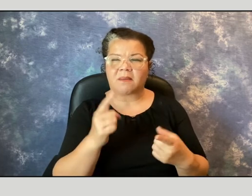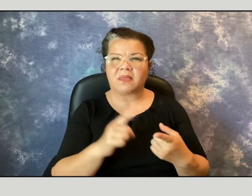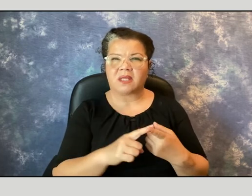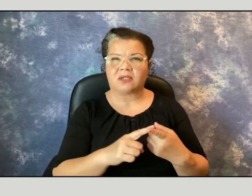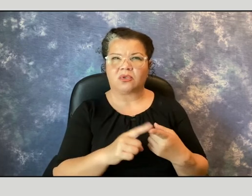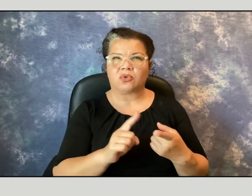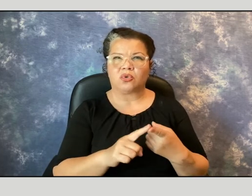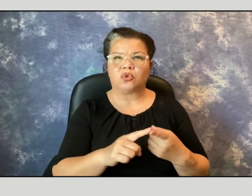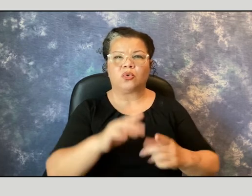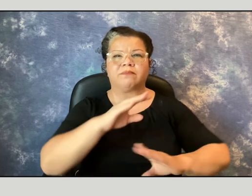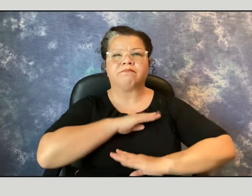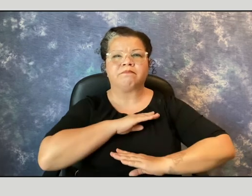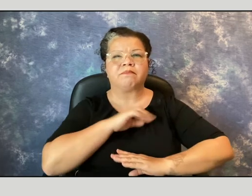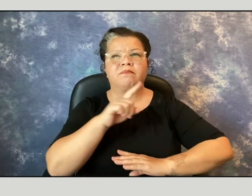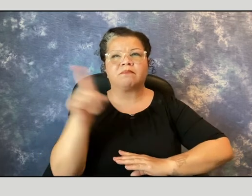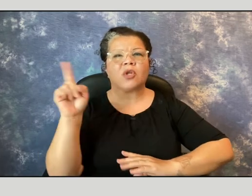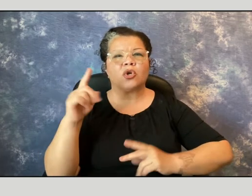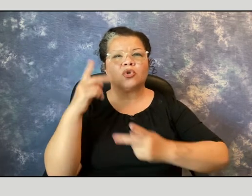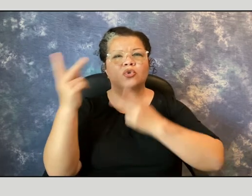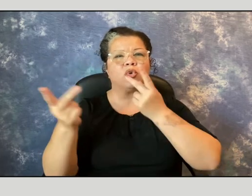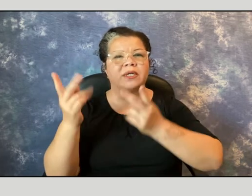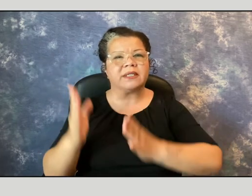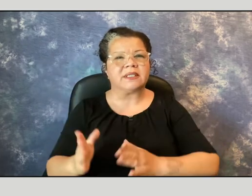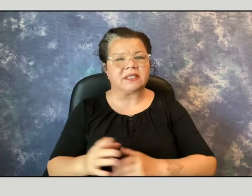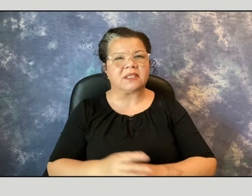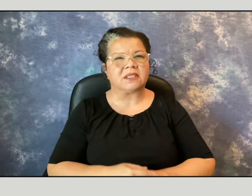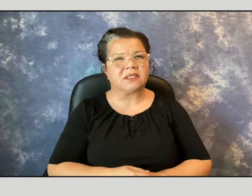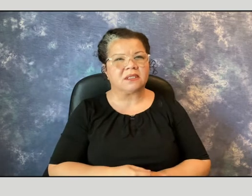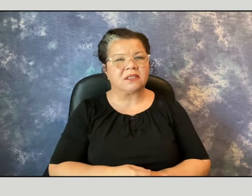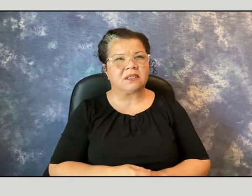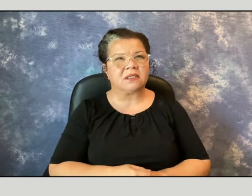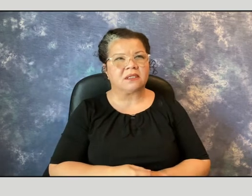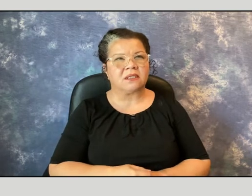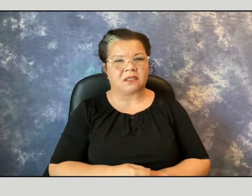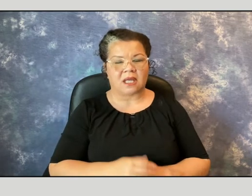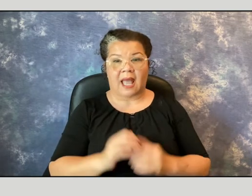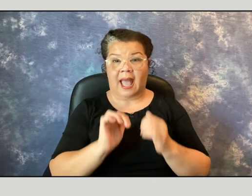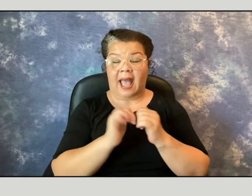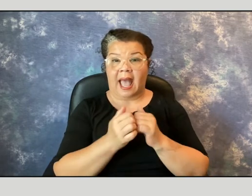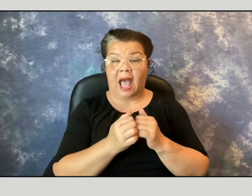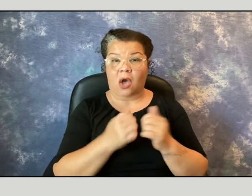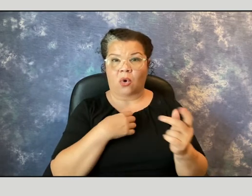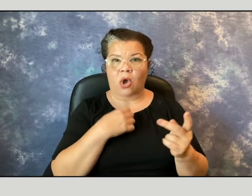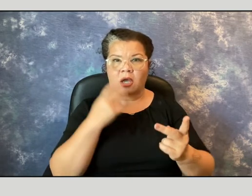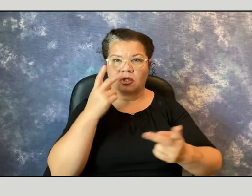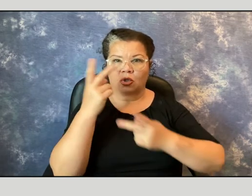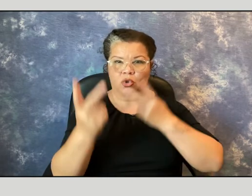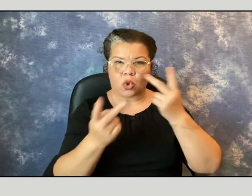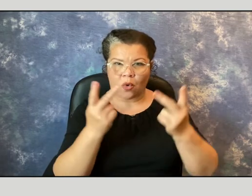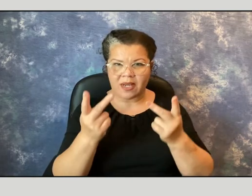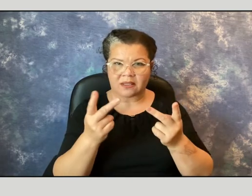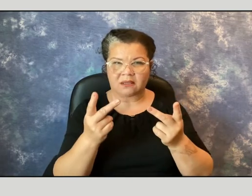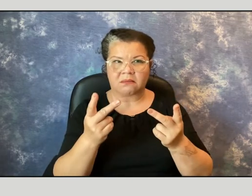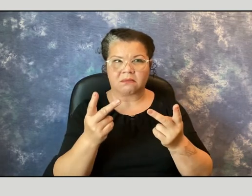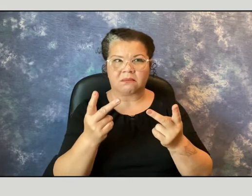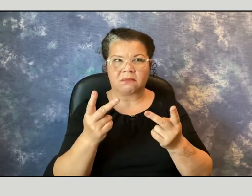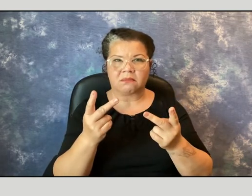At least that's the question that I have been asking, how tourism could affect personal expression.